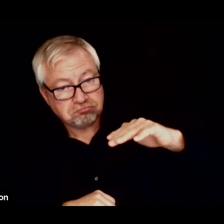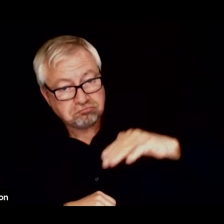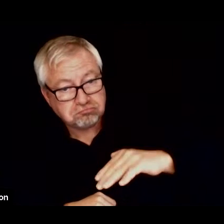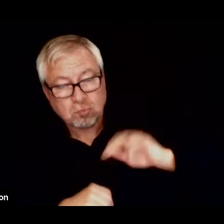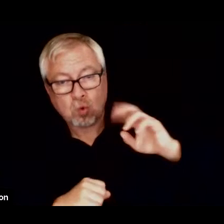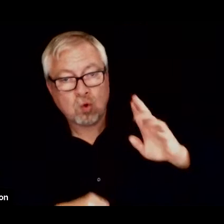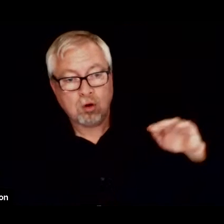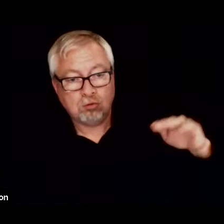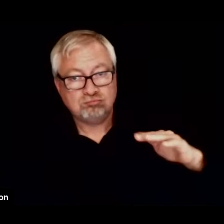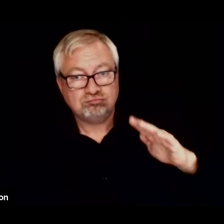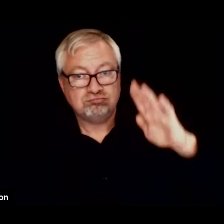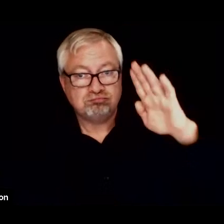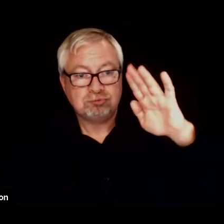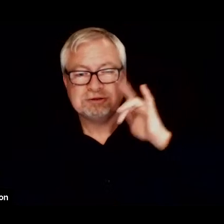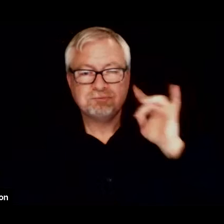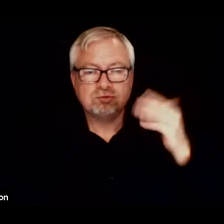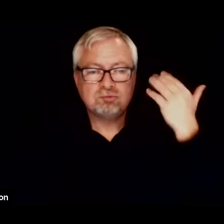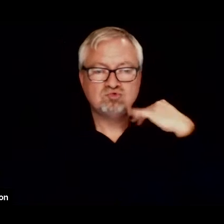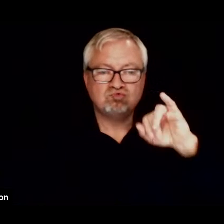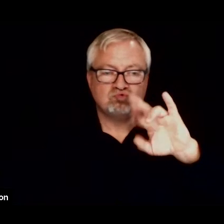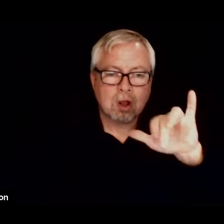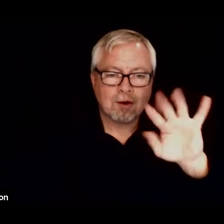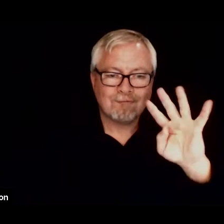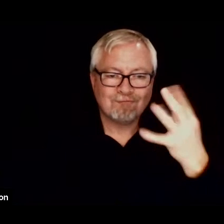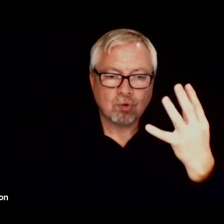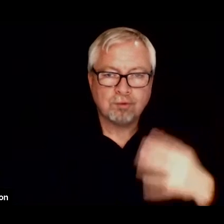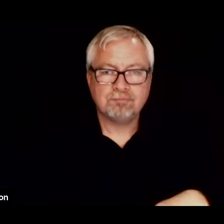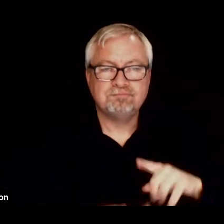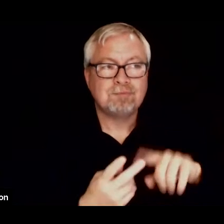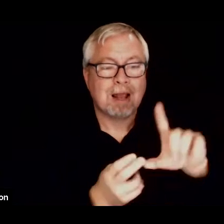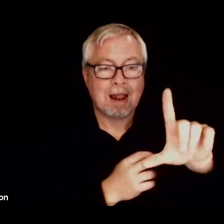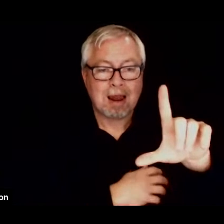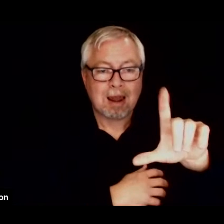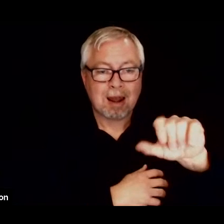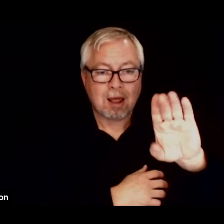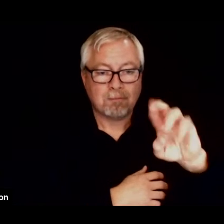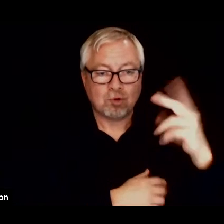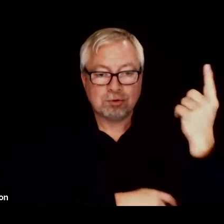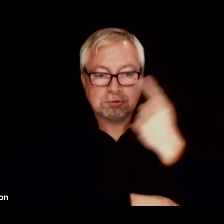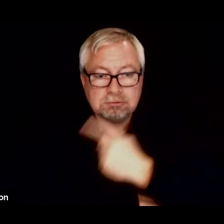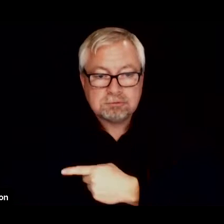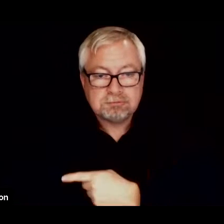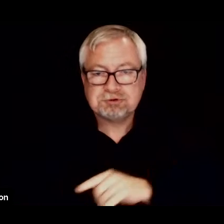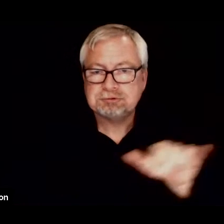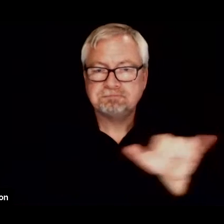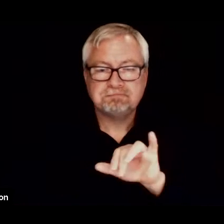all these large events is that it really is more three to four weeks before we see the true impact